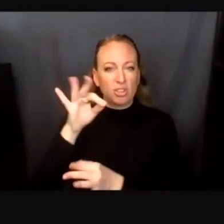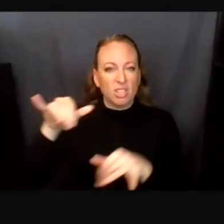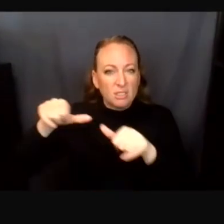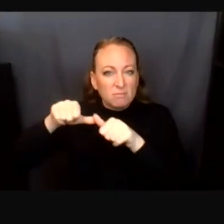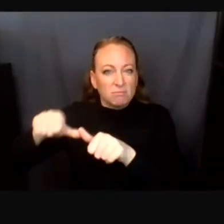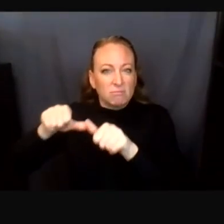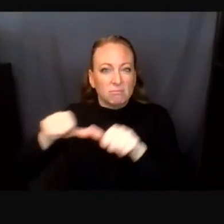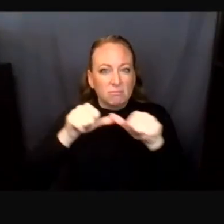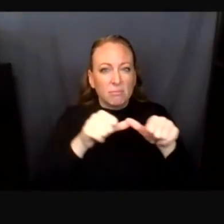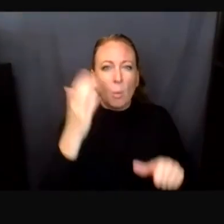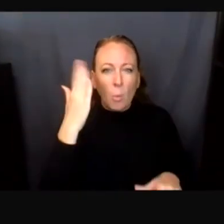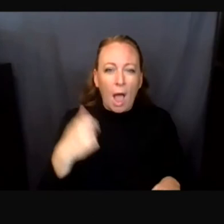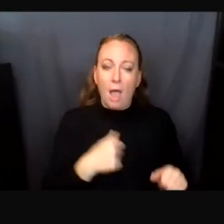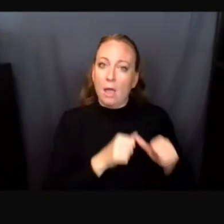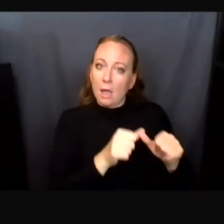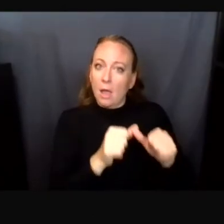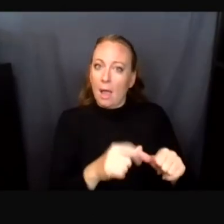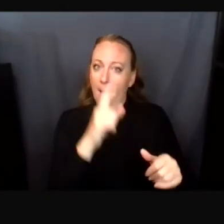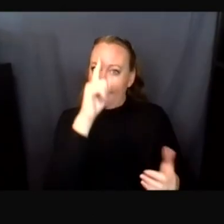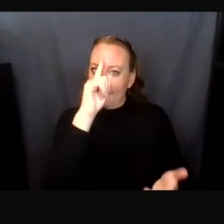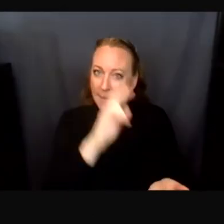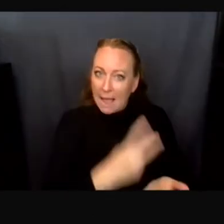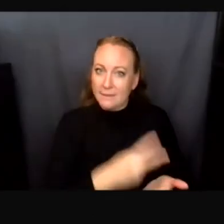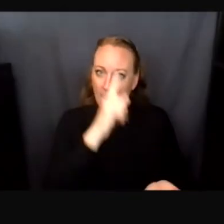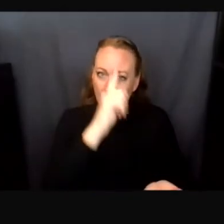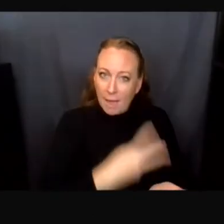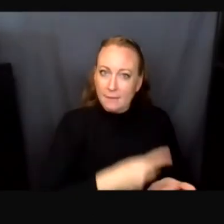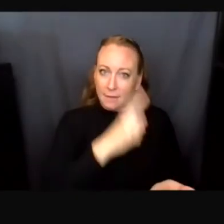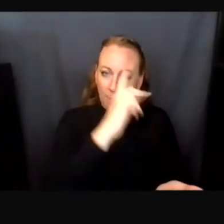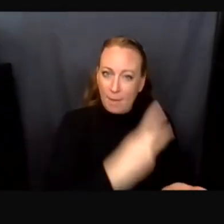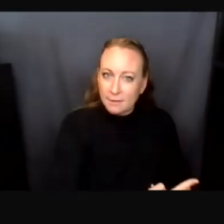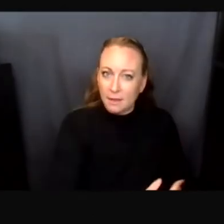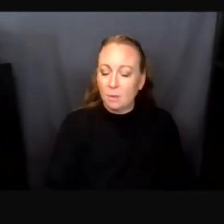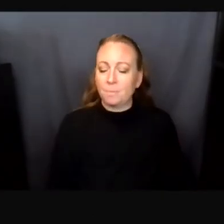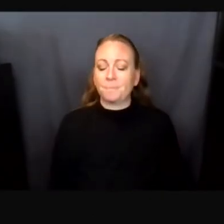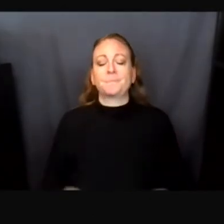I then decided to go to college in Los Angeles,